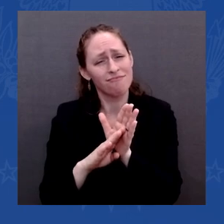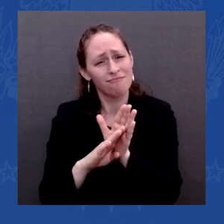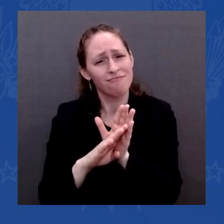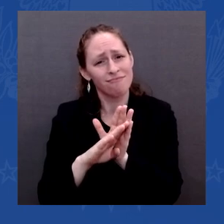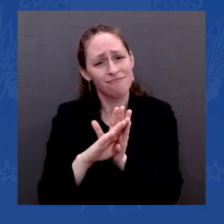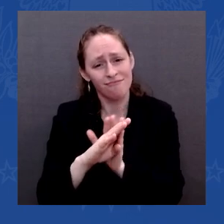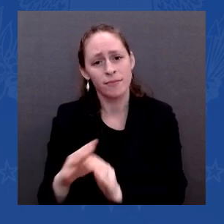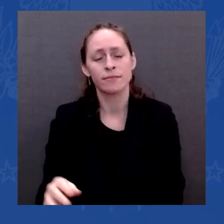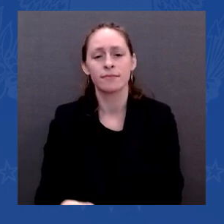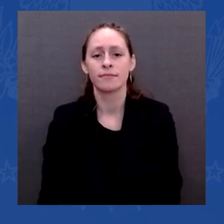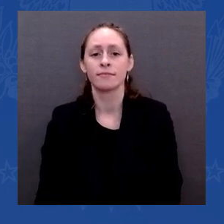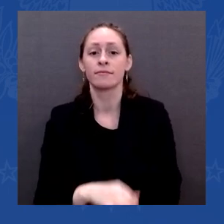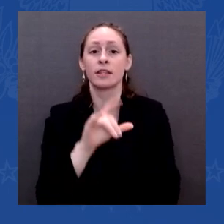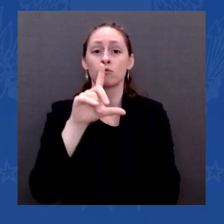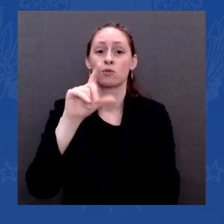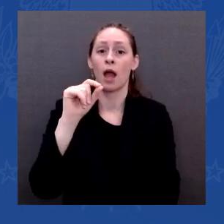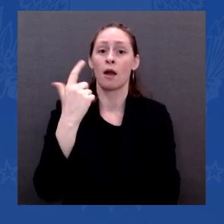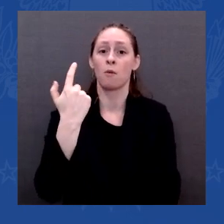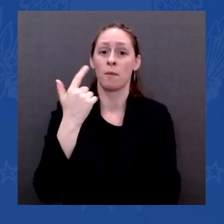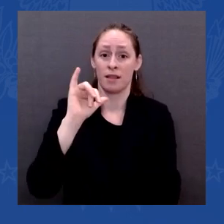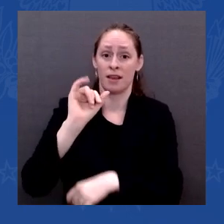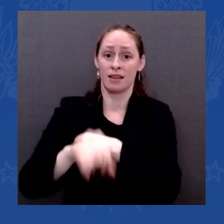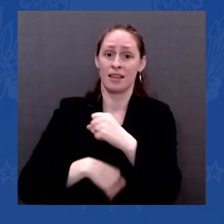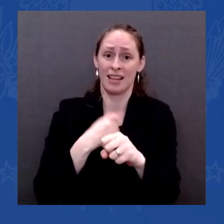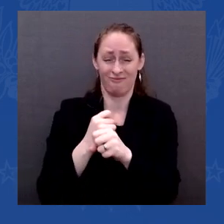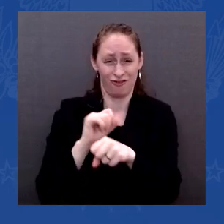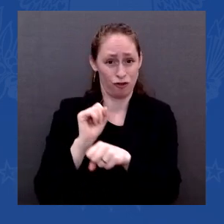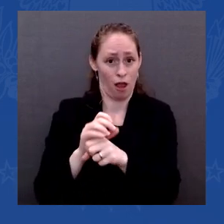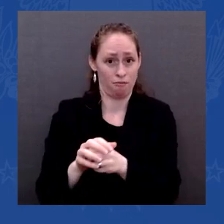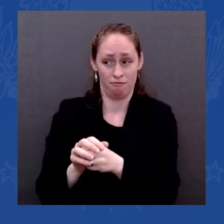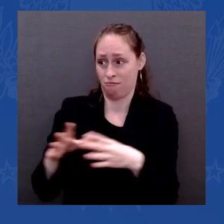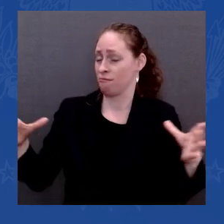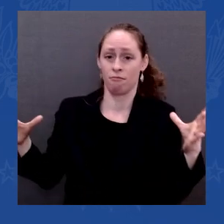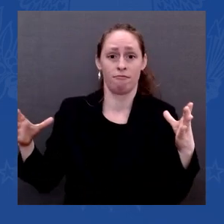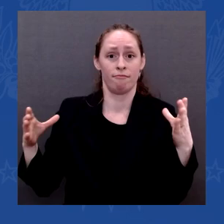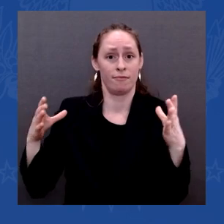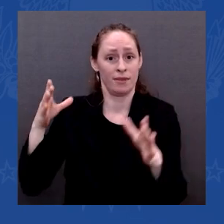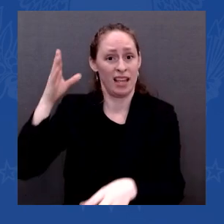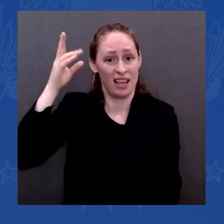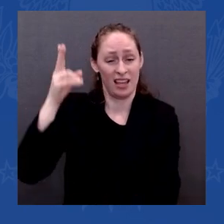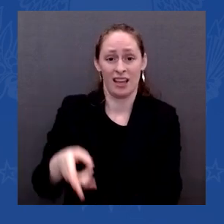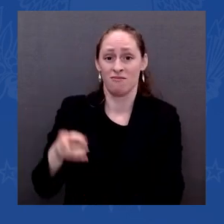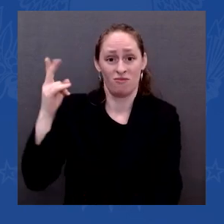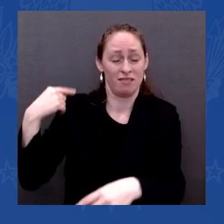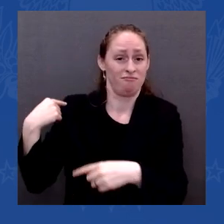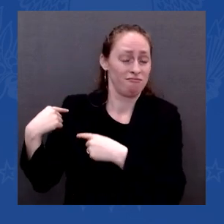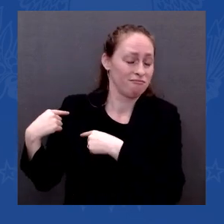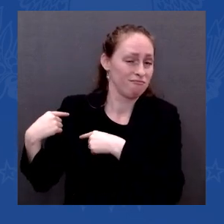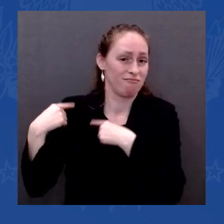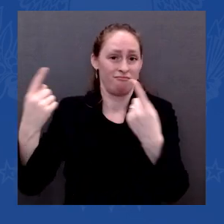More jobs -- over 6 million. The unemployment rate dropped more than any year